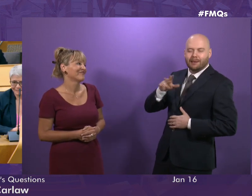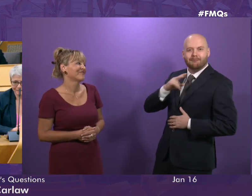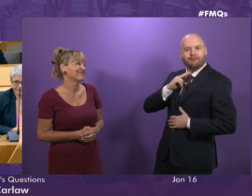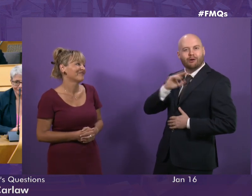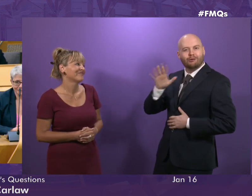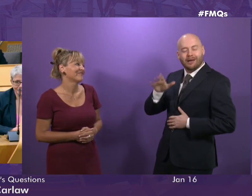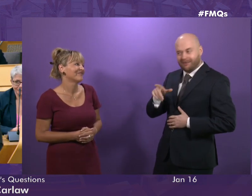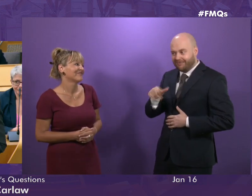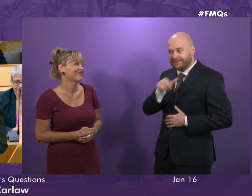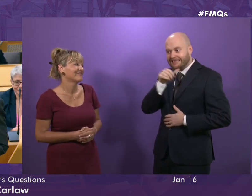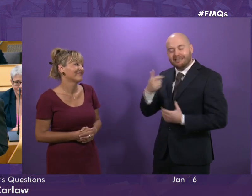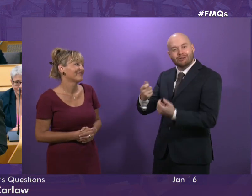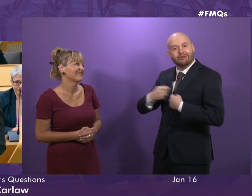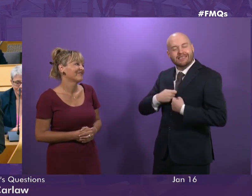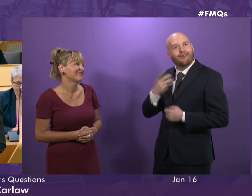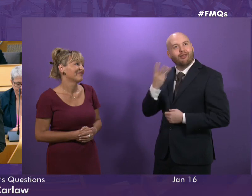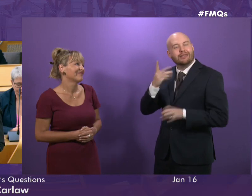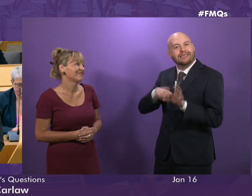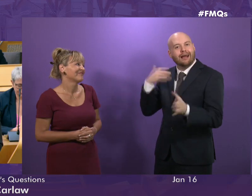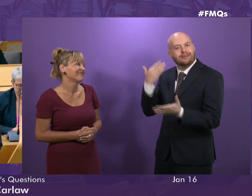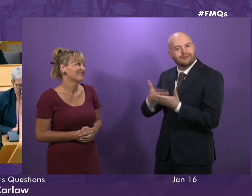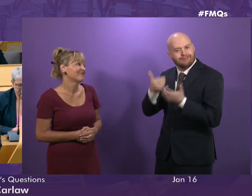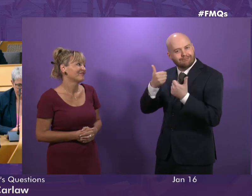13 years. Last week at First Minister’s question time,